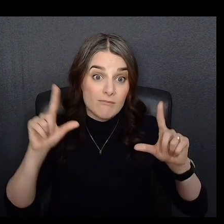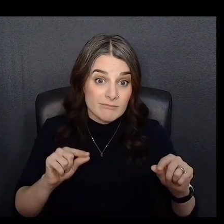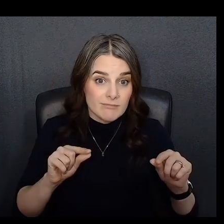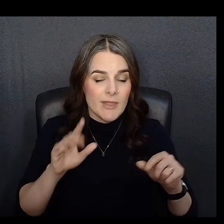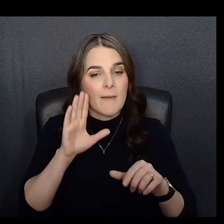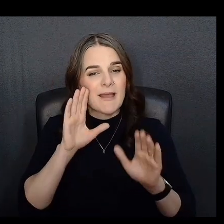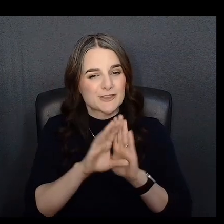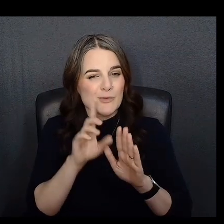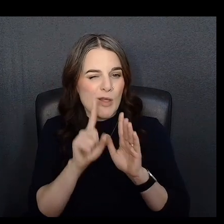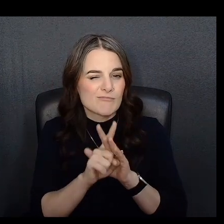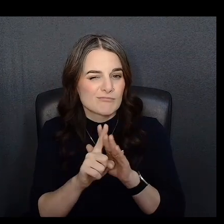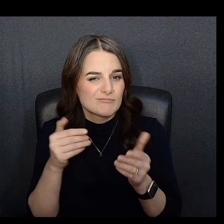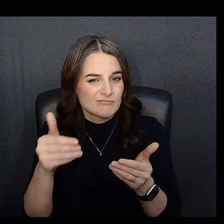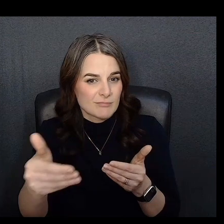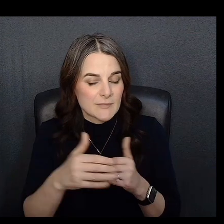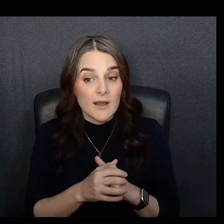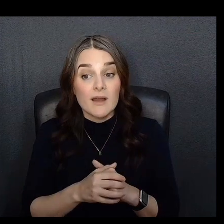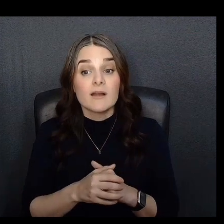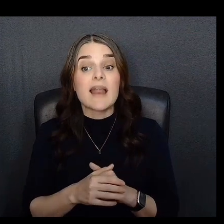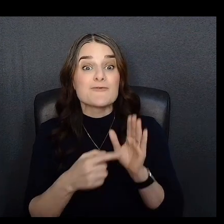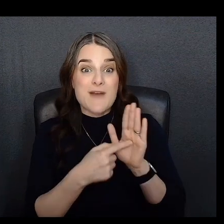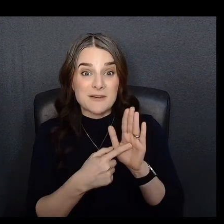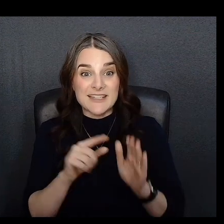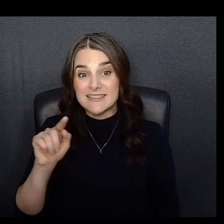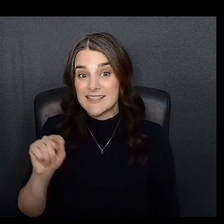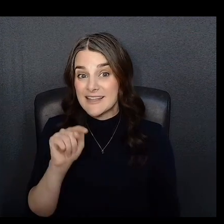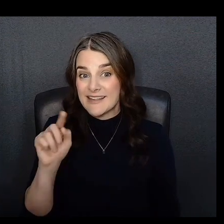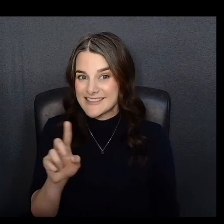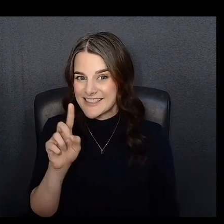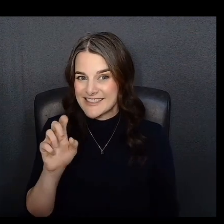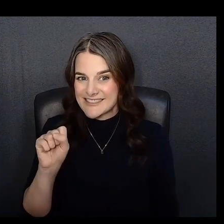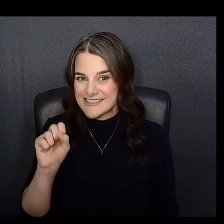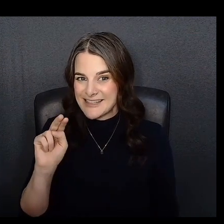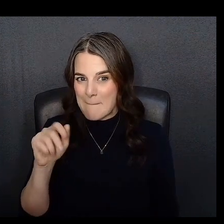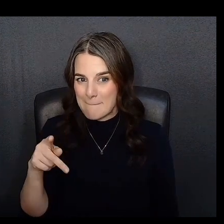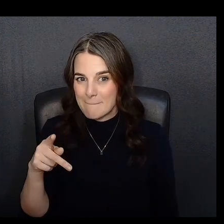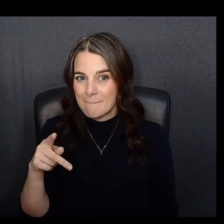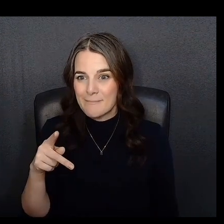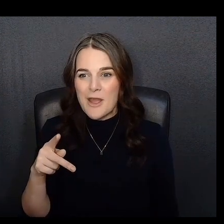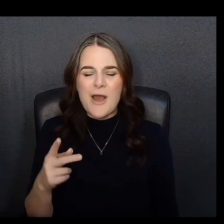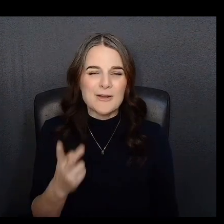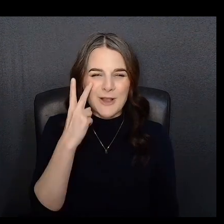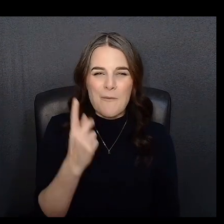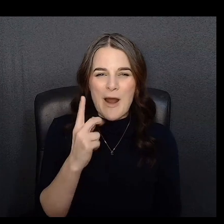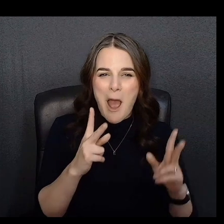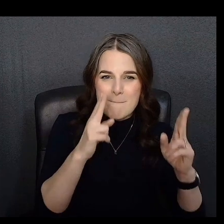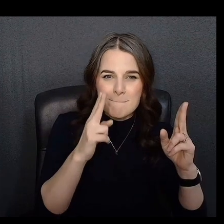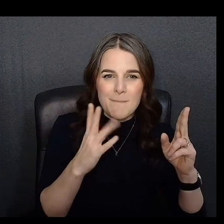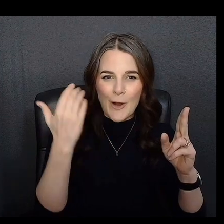on TD Snap of sexuality. We saw one of these screenshots a little bit earlier, but then here is another example.